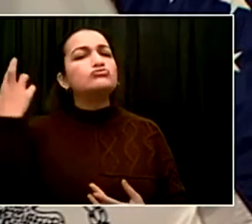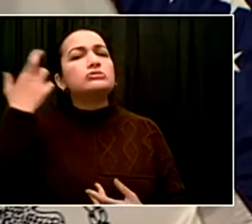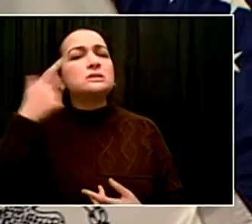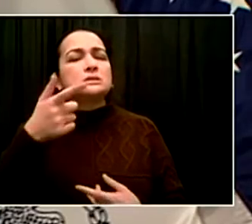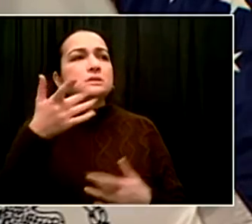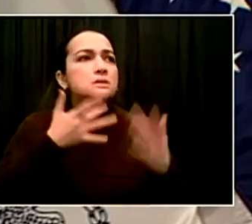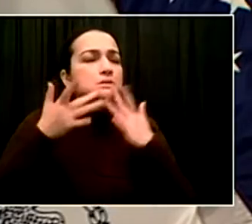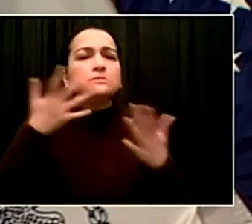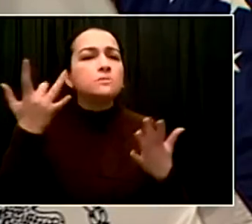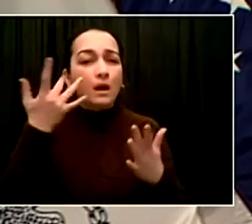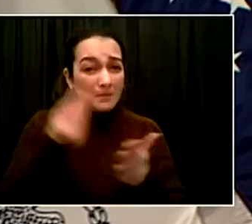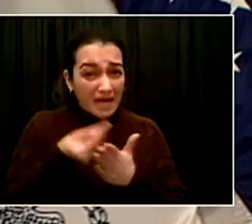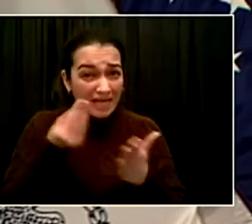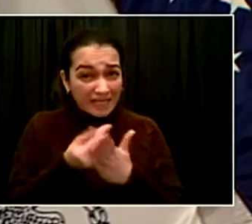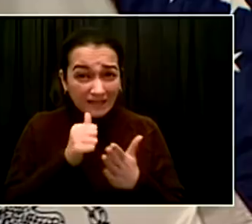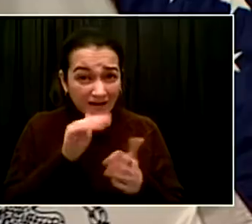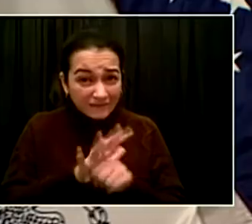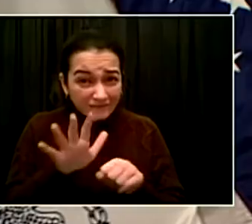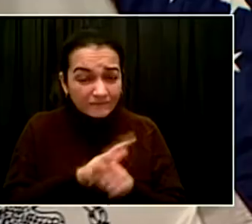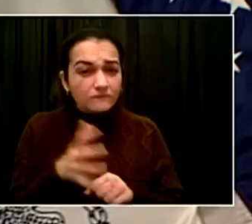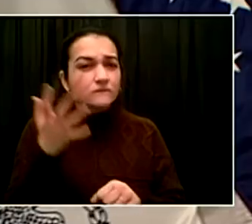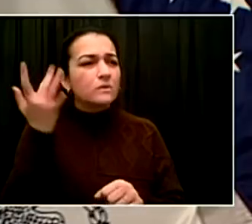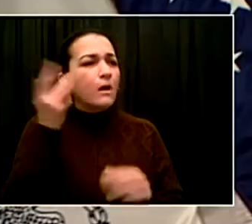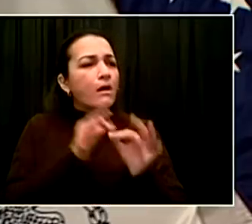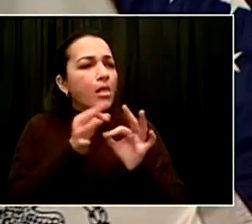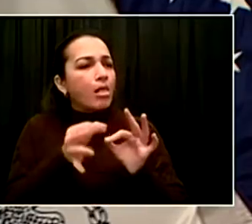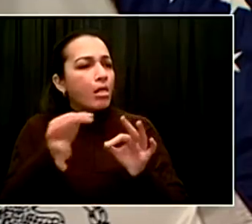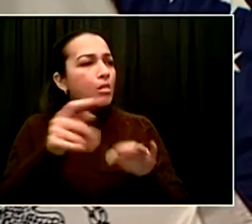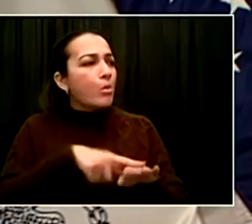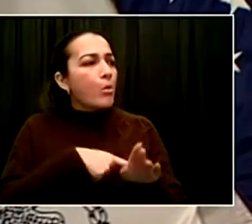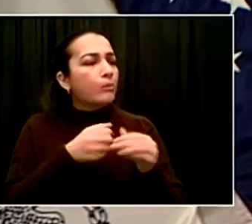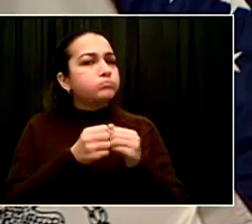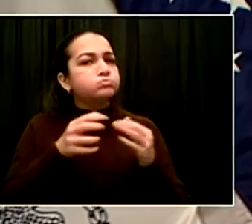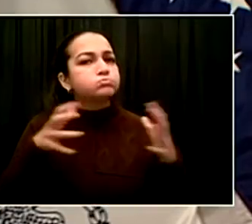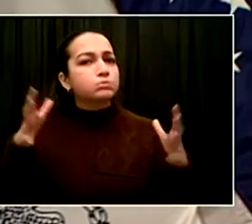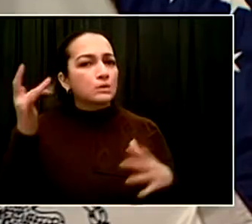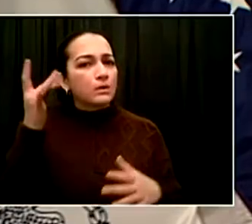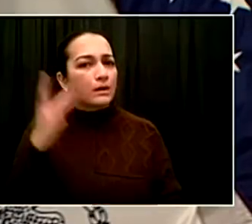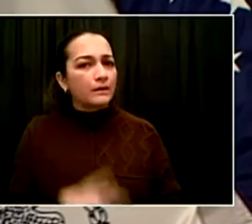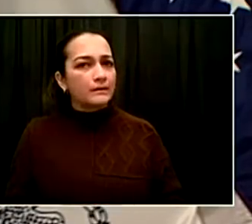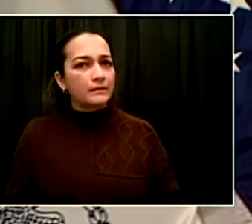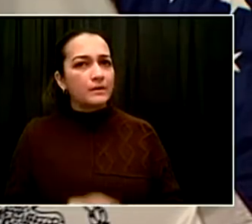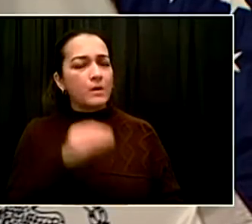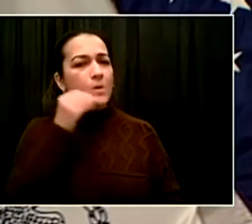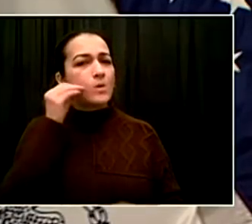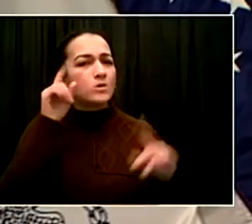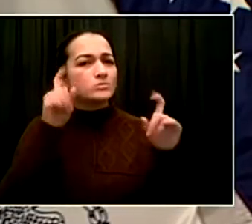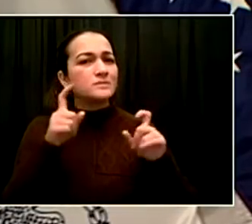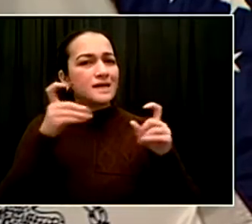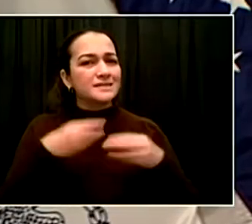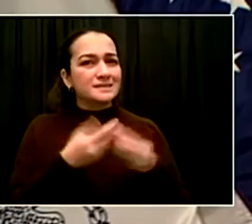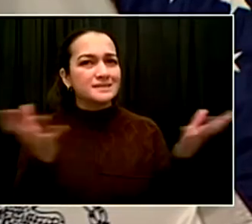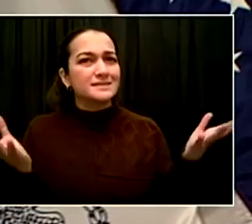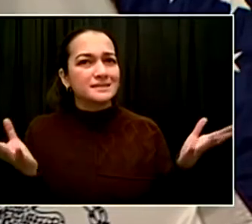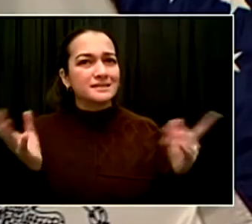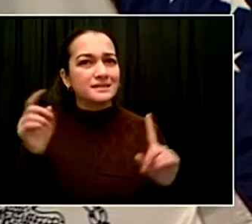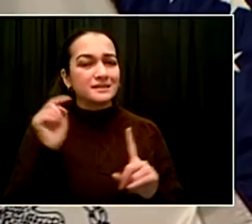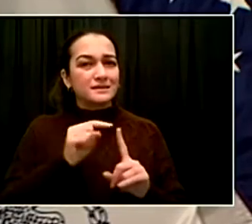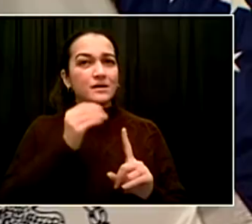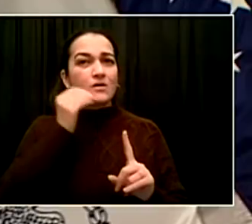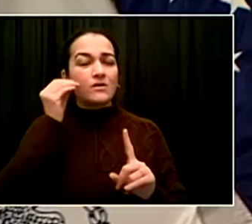WHAT IS TAKING SO LONG TO SCALE